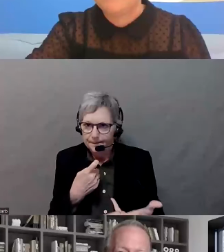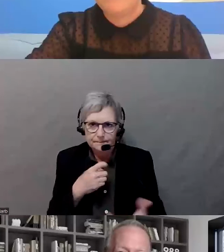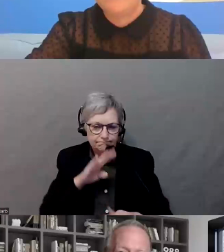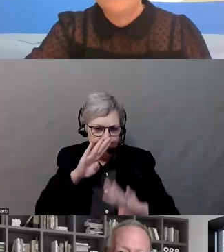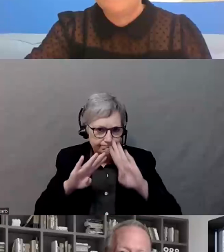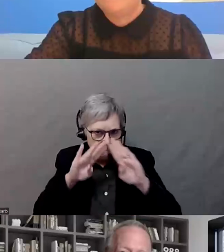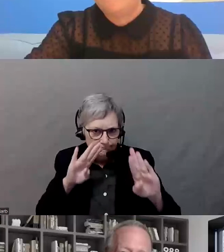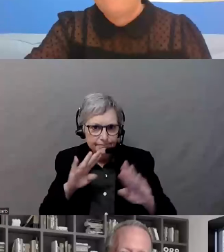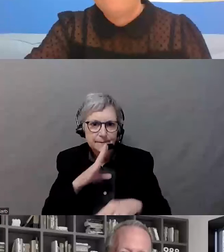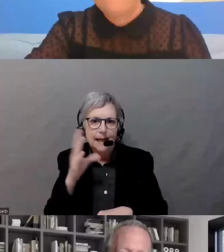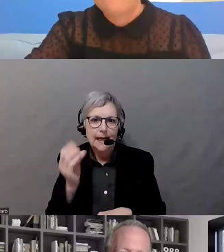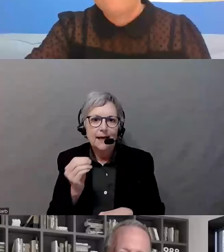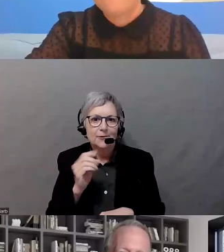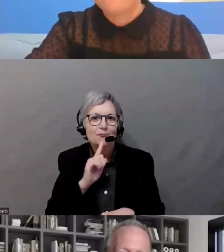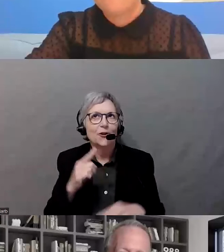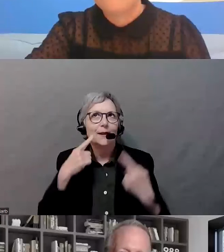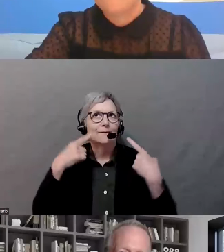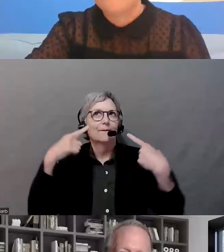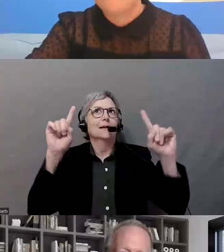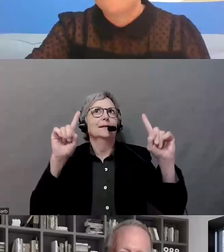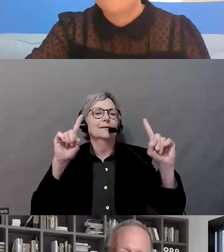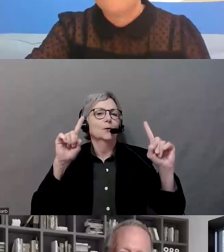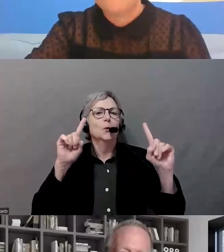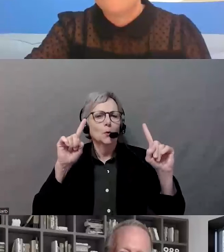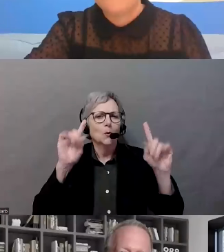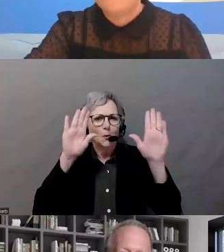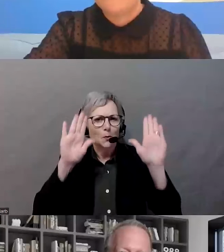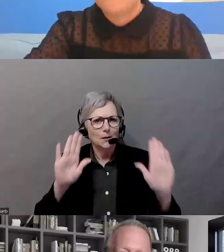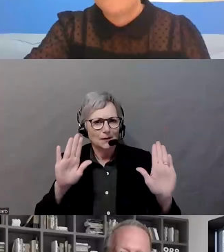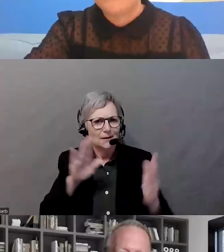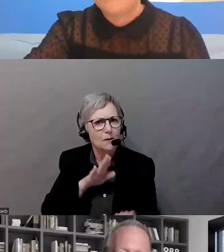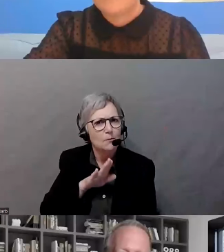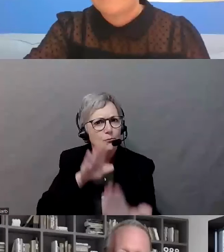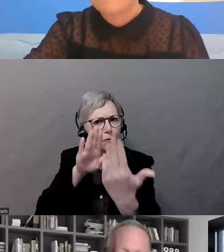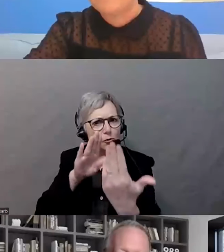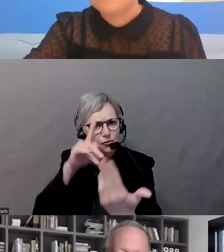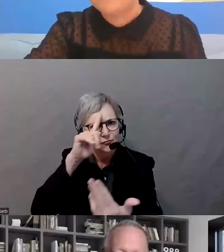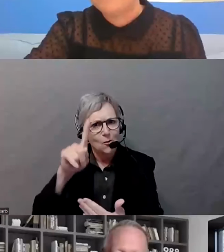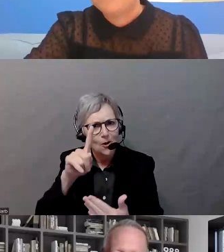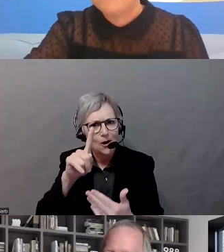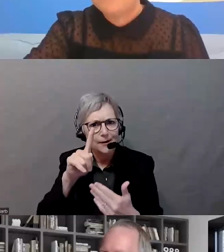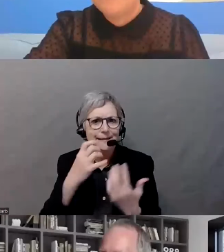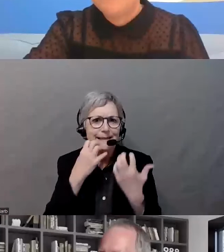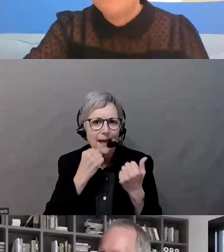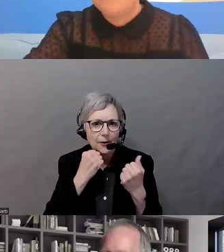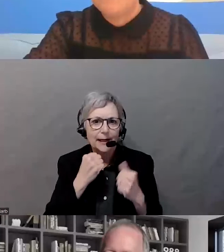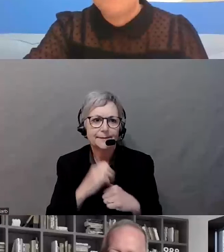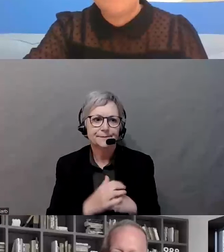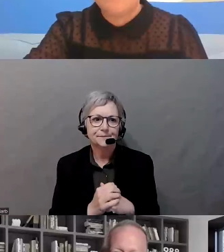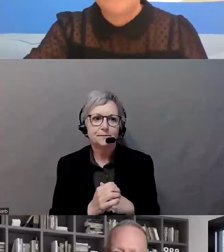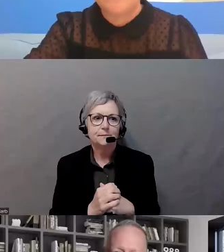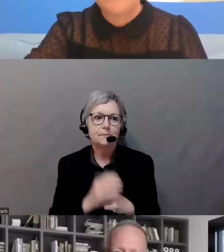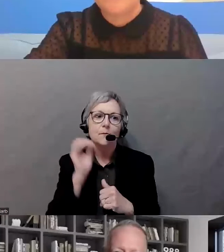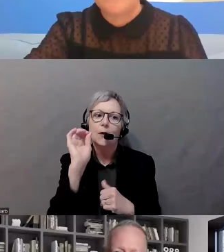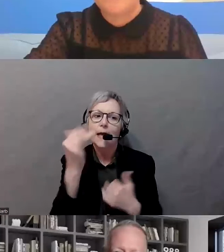WE ARE GOING TO START THE ROUND TABLE WITH DOCTOR MIKE RIDDLE.